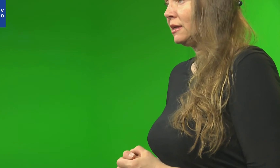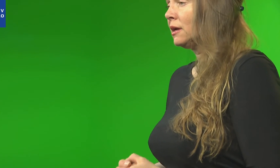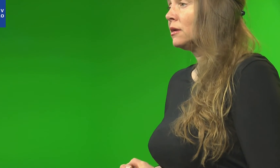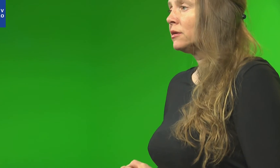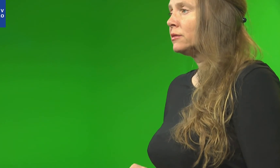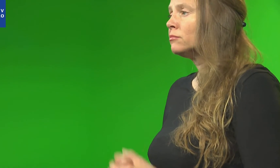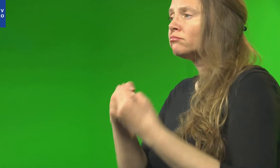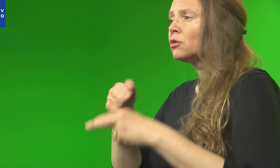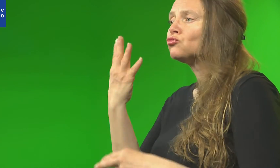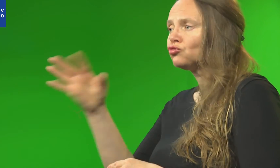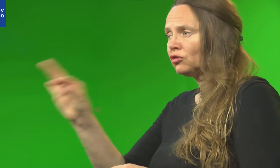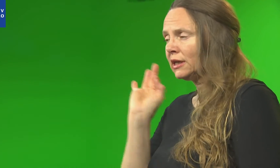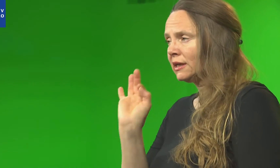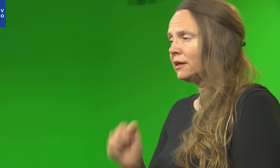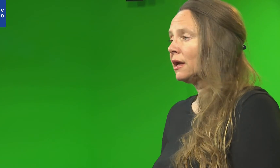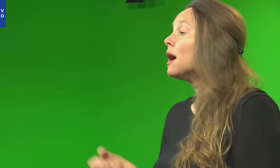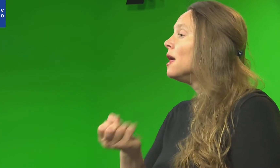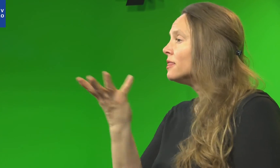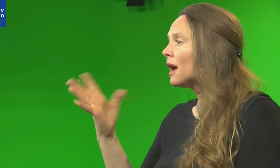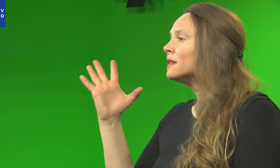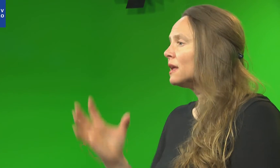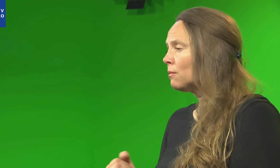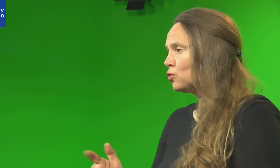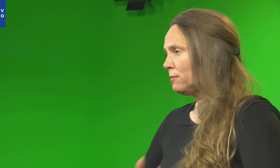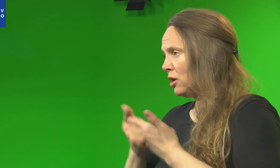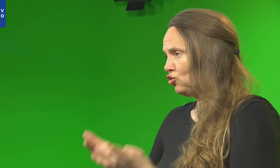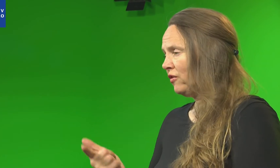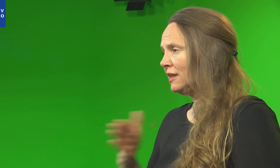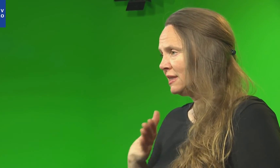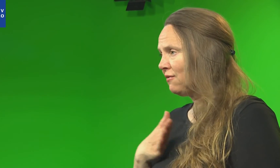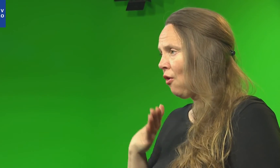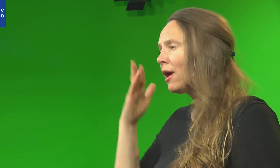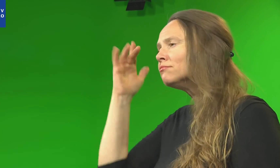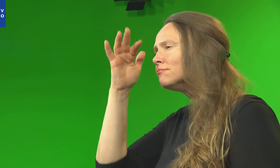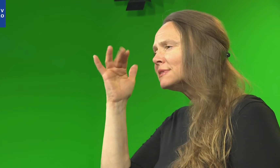between deaf people and those who hear. Sign languages use hand and finger shapes,